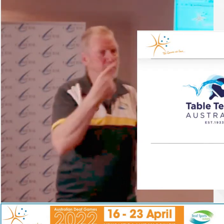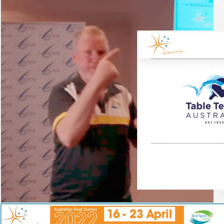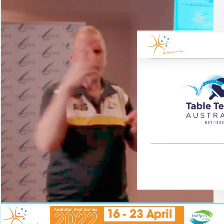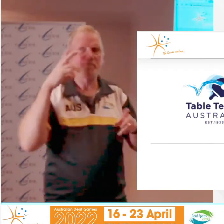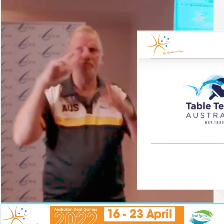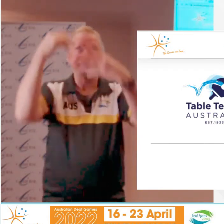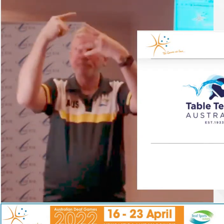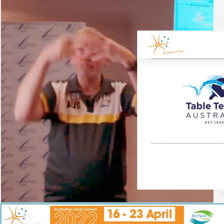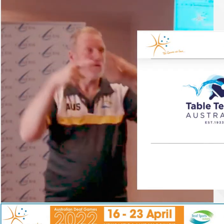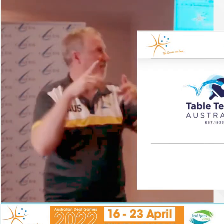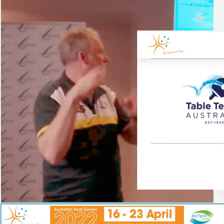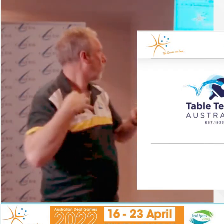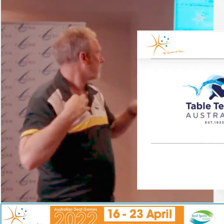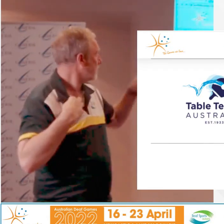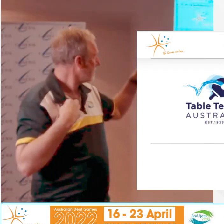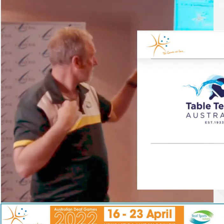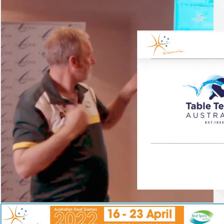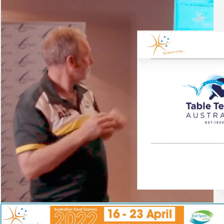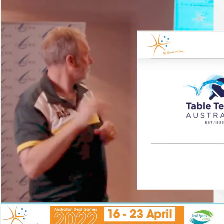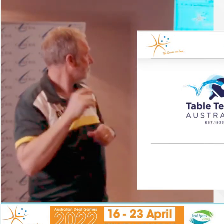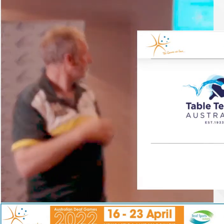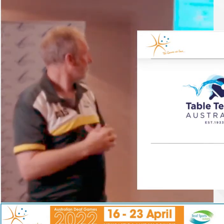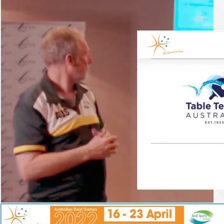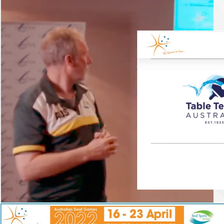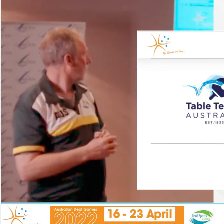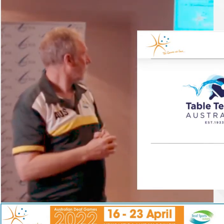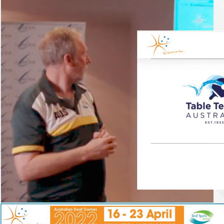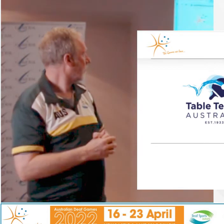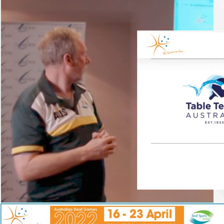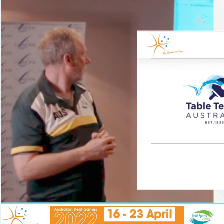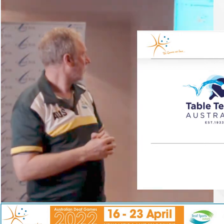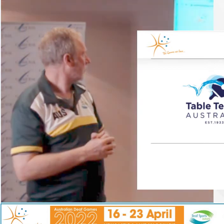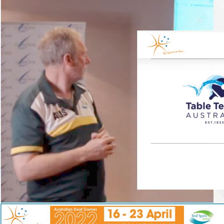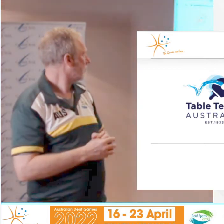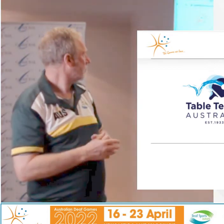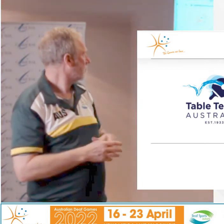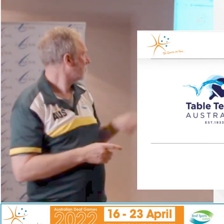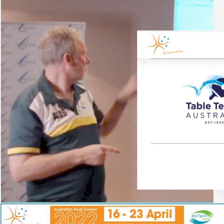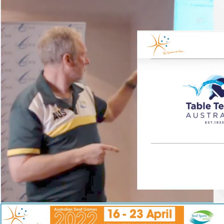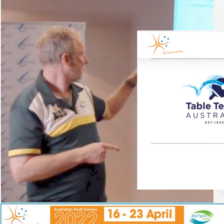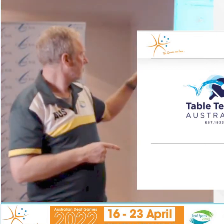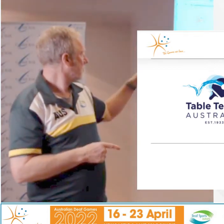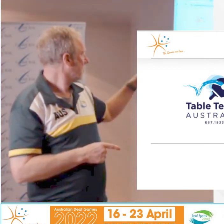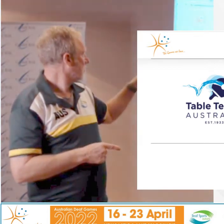if you want to volunteer this is the section you'll be looking for along the top panel